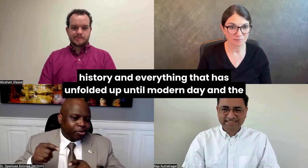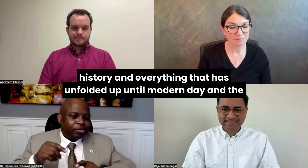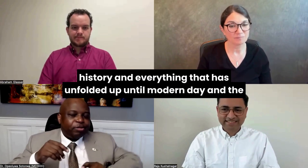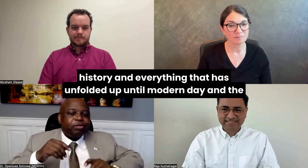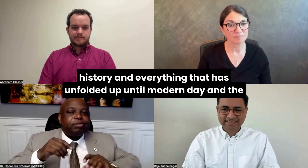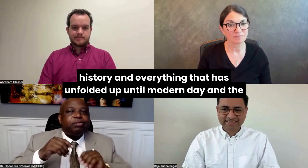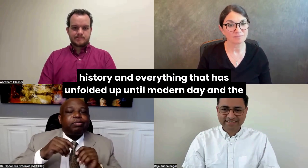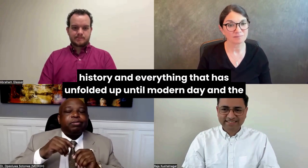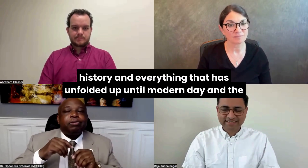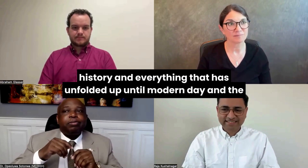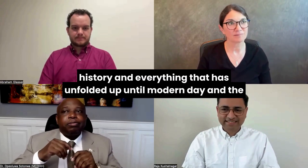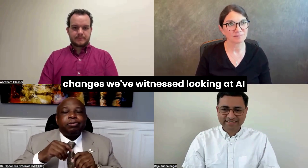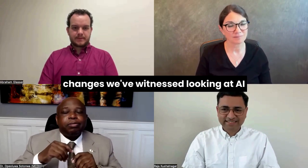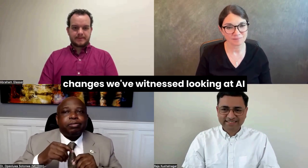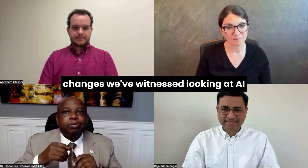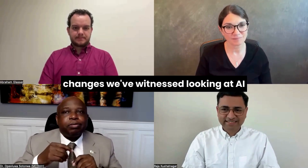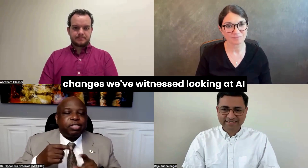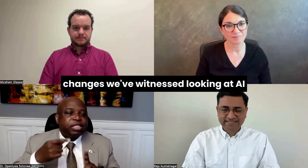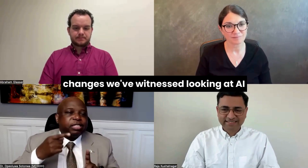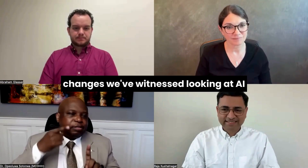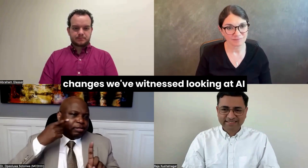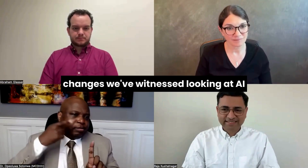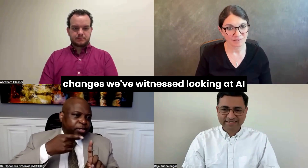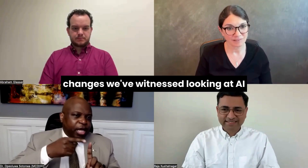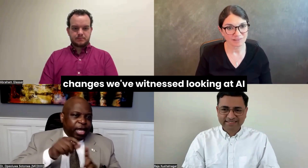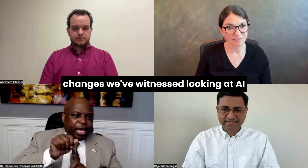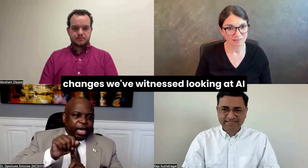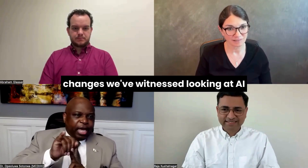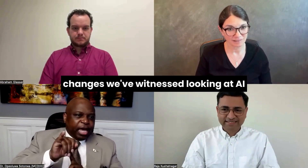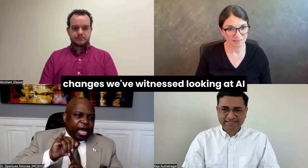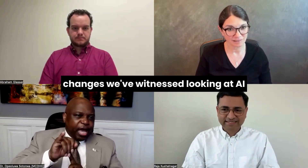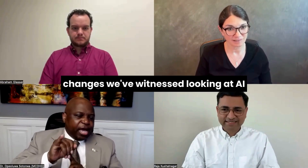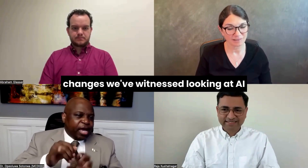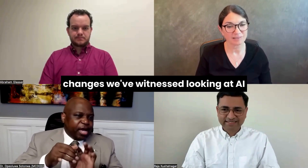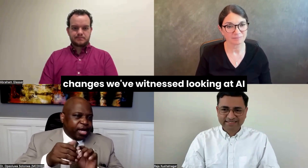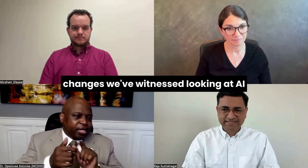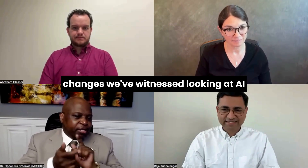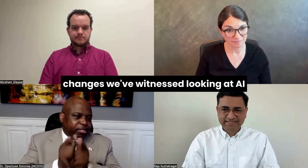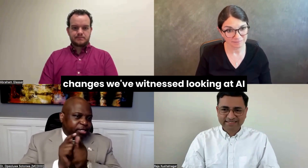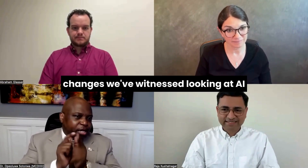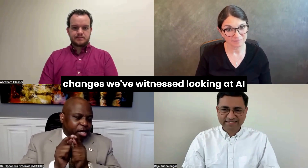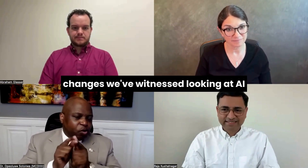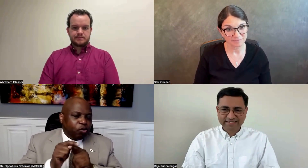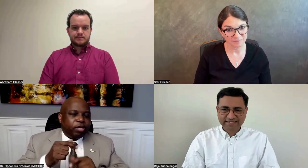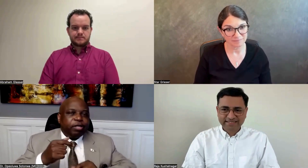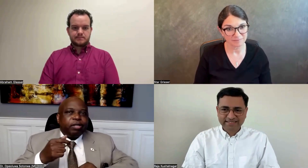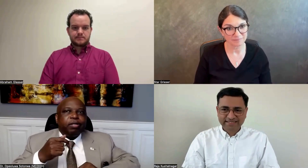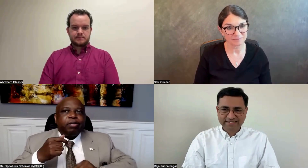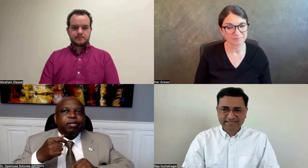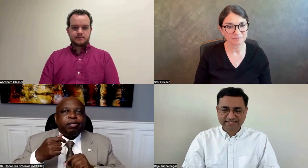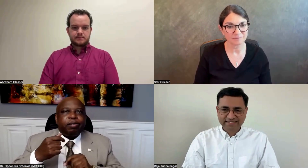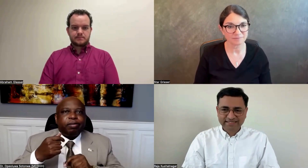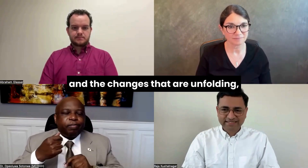changes we've witnessed looking at AI and the changes that are unfolding,